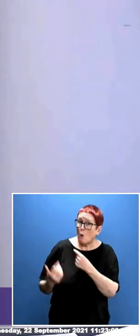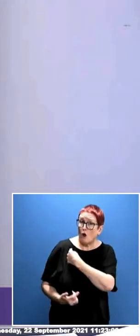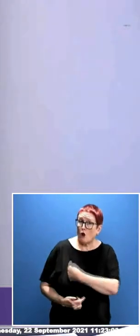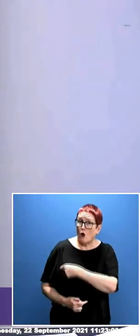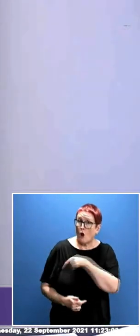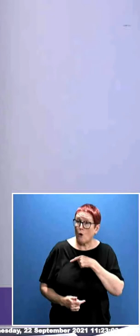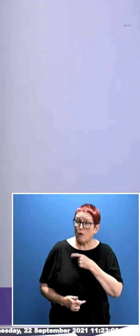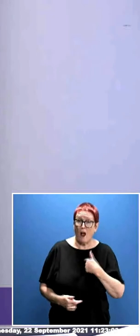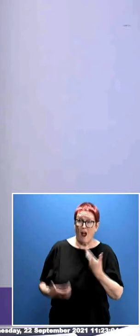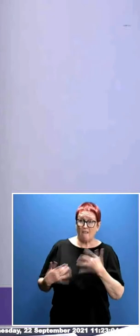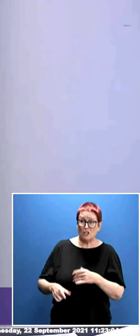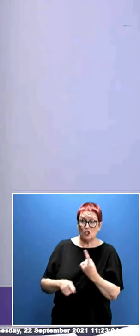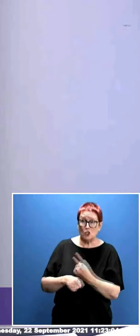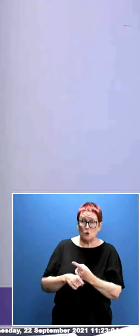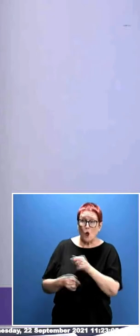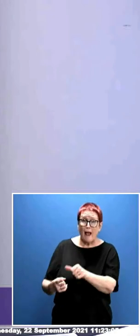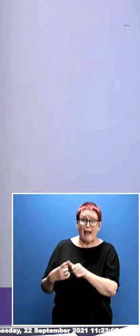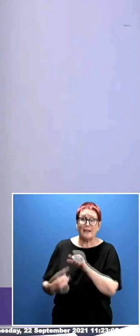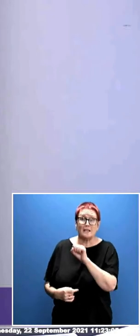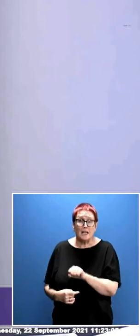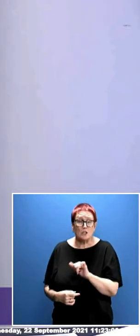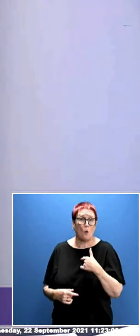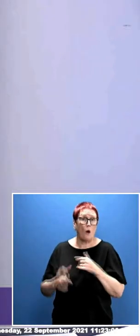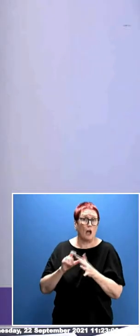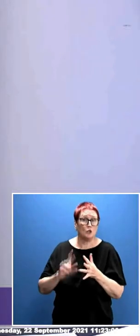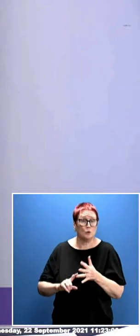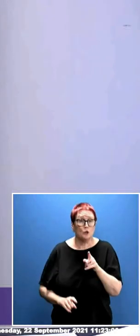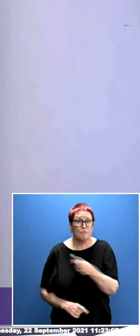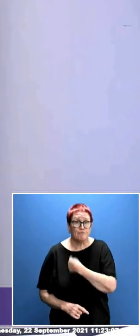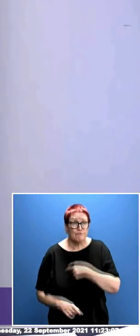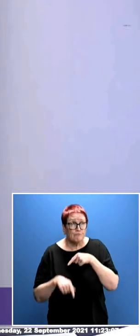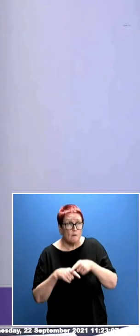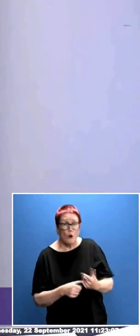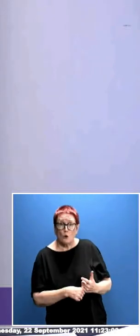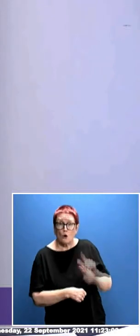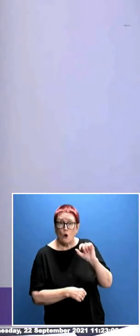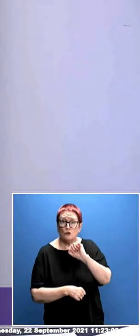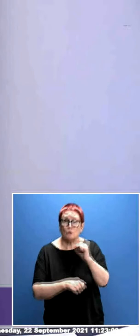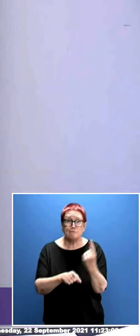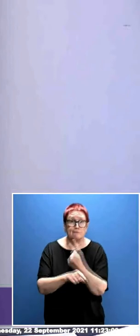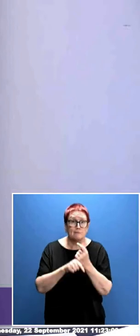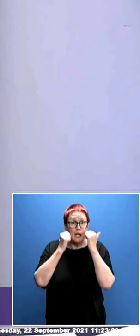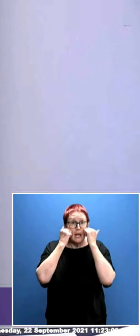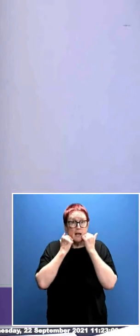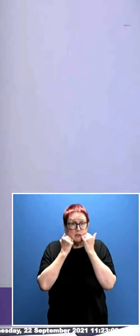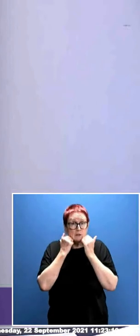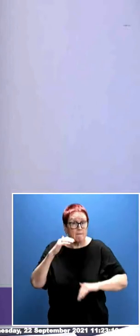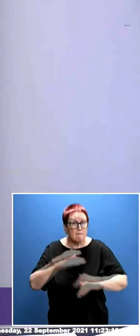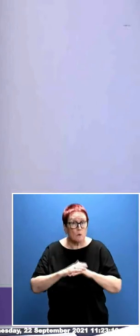At the end, please say, "Yes" or "I do." Do you swear by Almighty God that the evidence which you shall give will be the truth